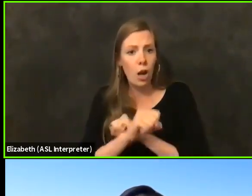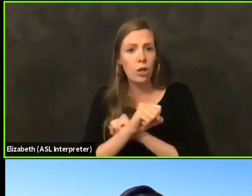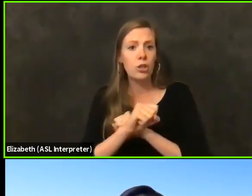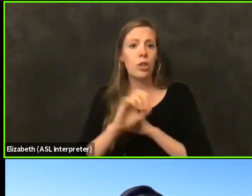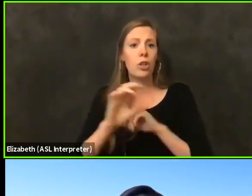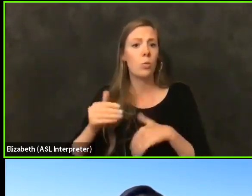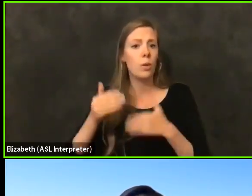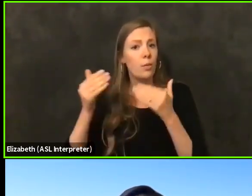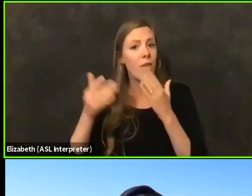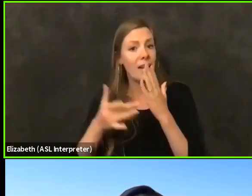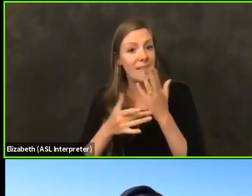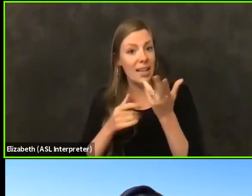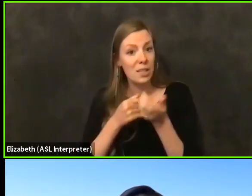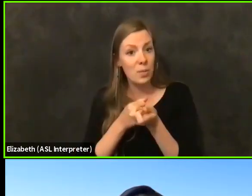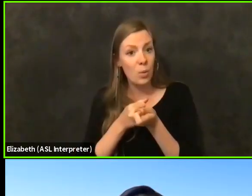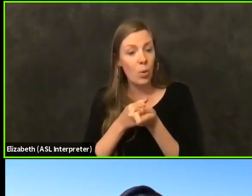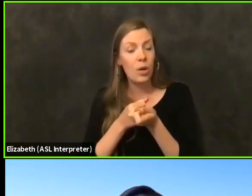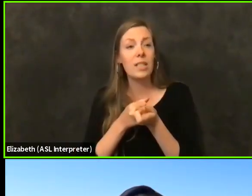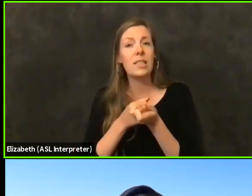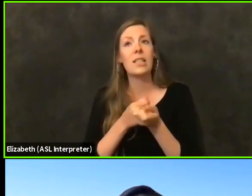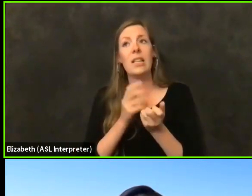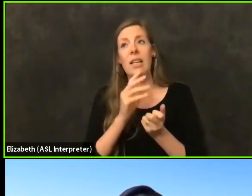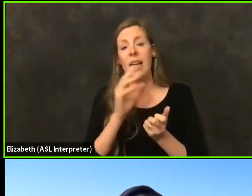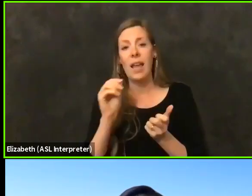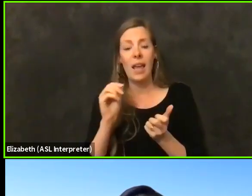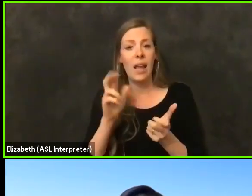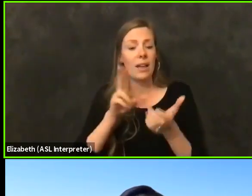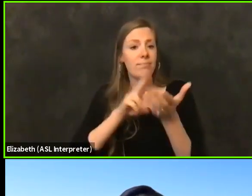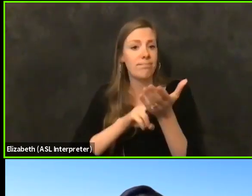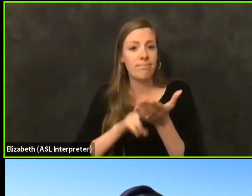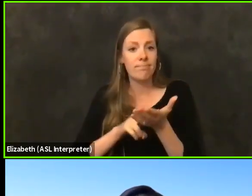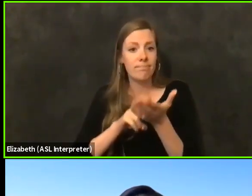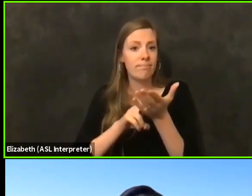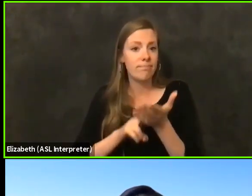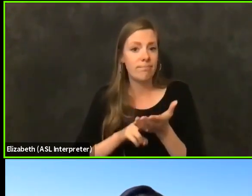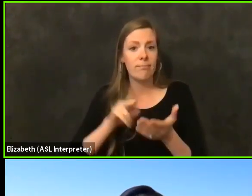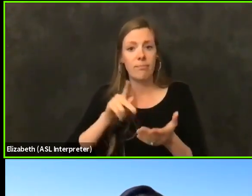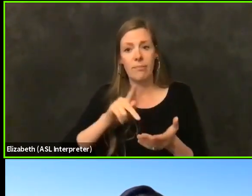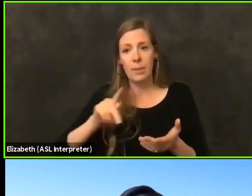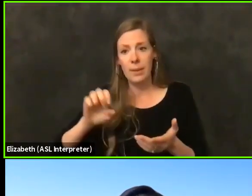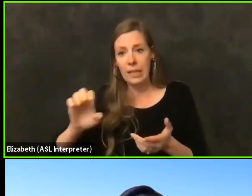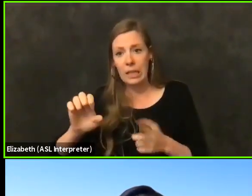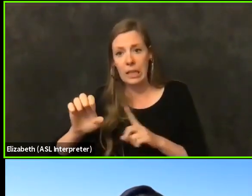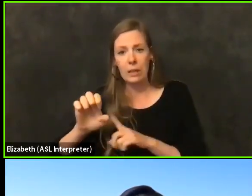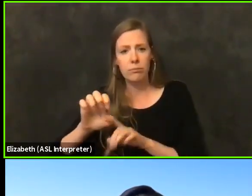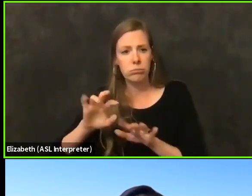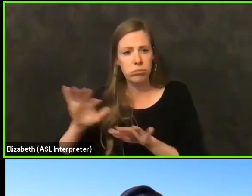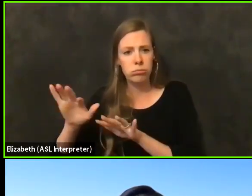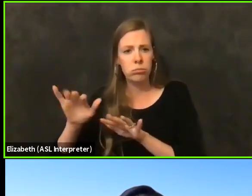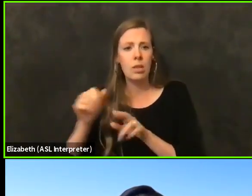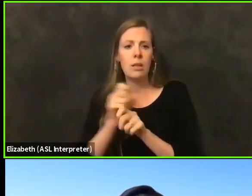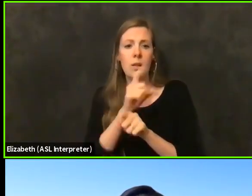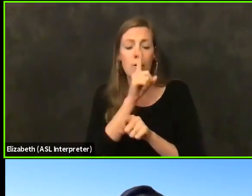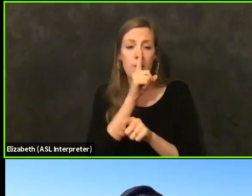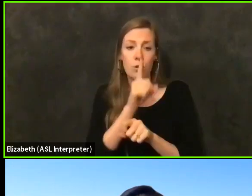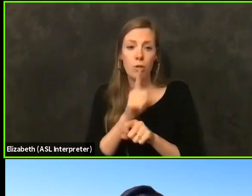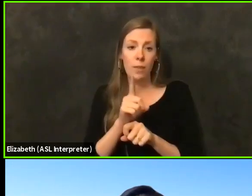technical support and signing PPE just to help ensure site consistency